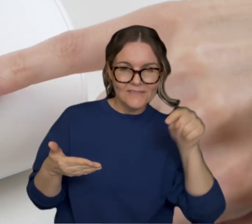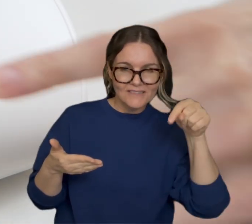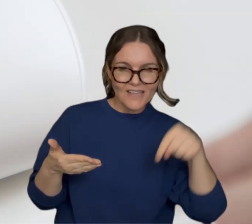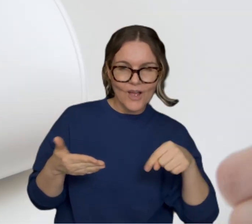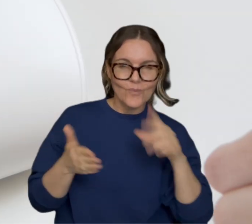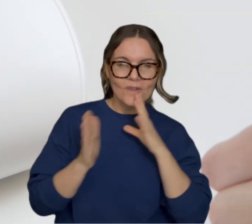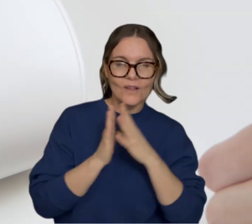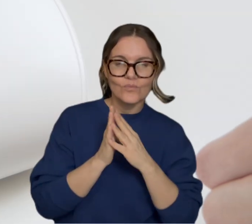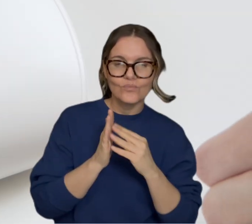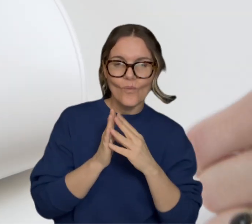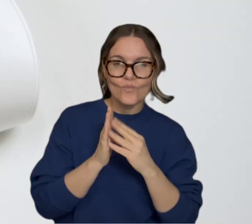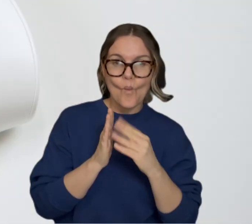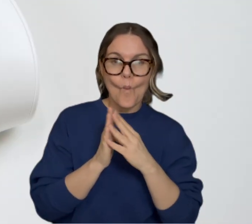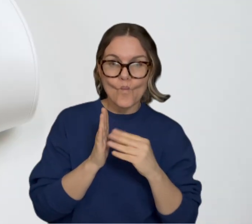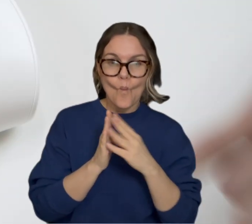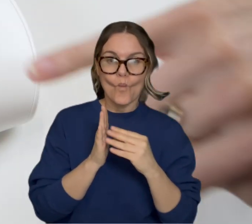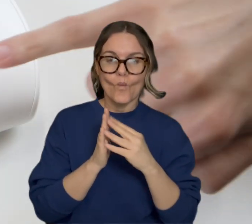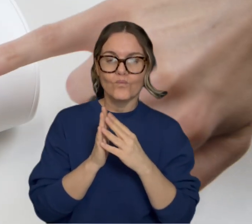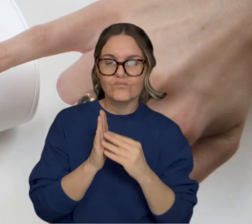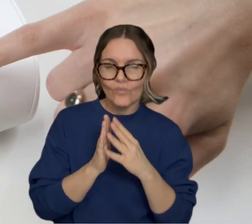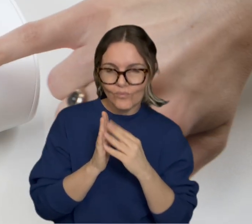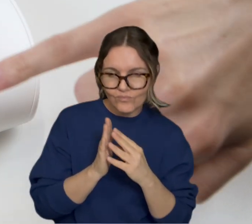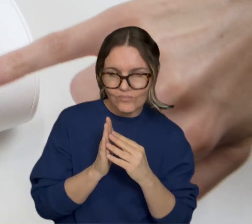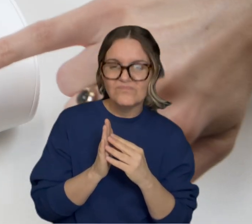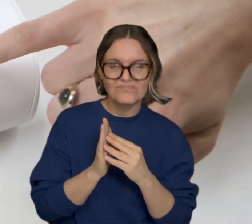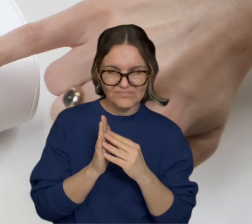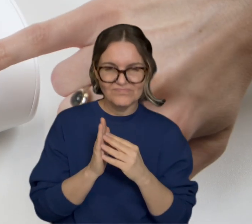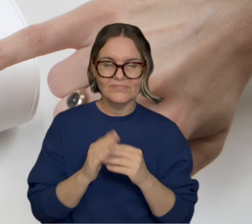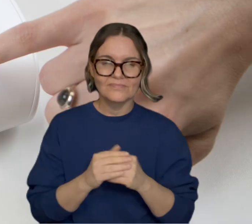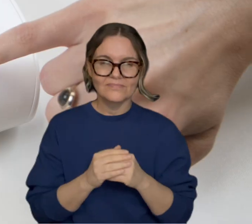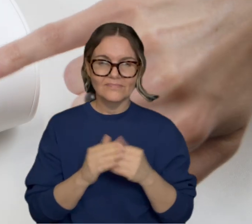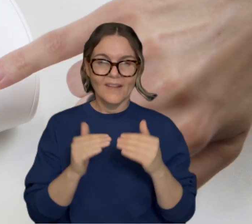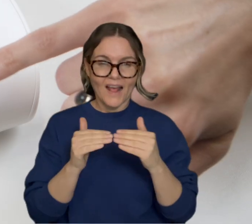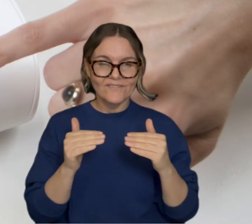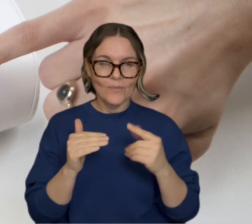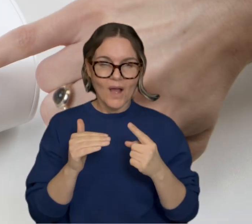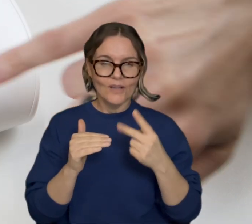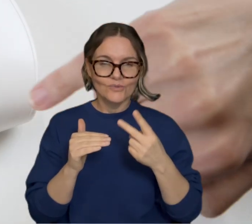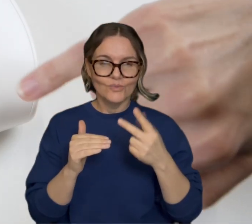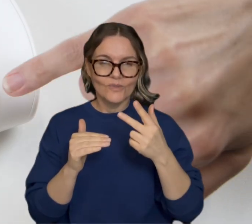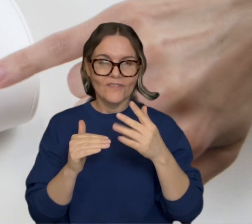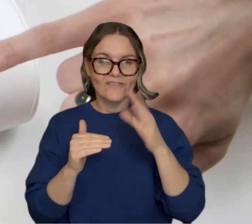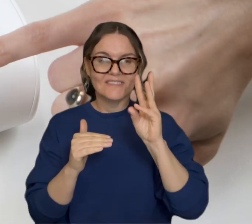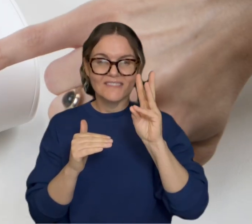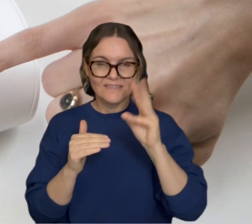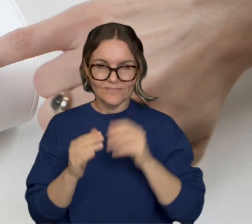your suction strength what you'll notice is as you go up in strength the mode you're in will change